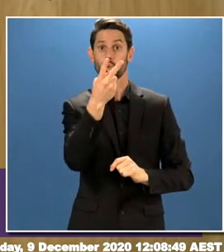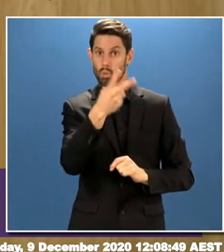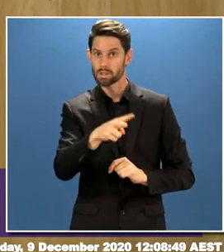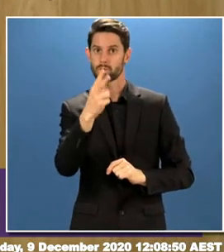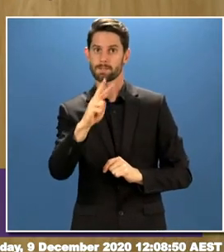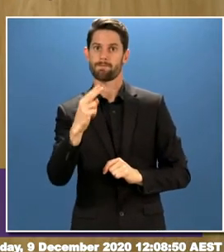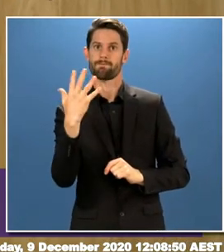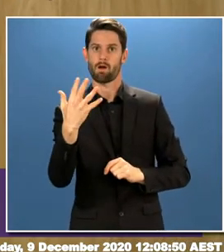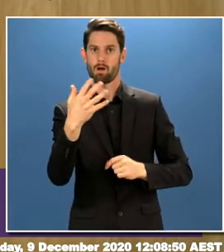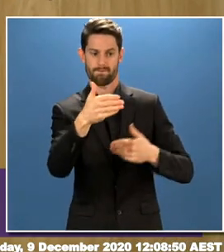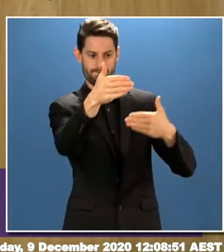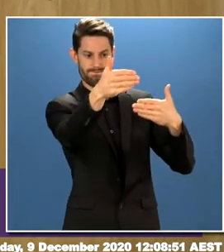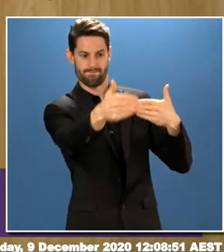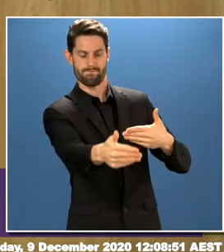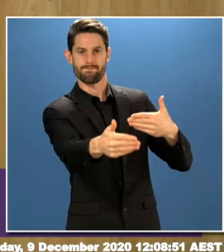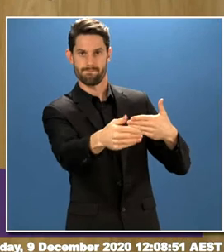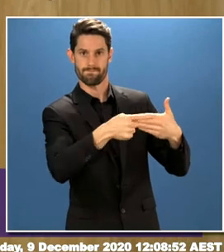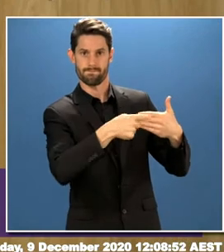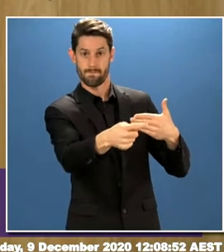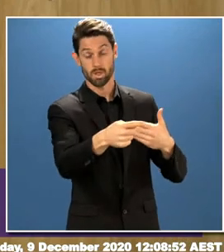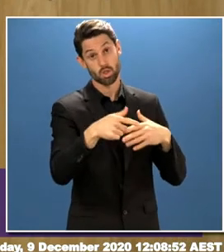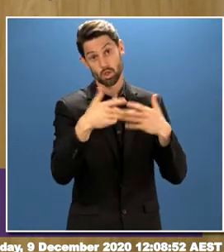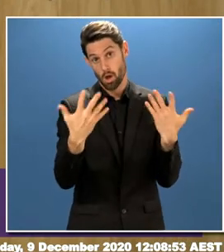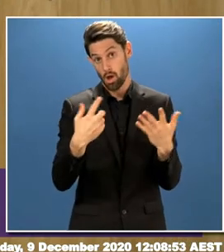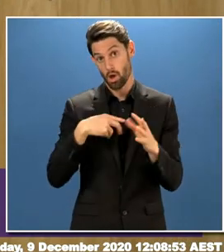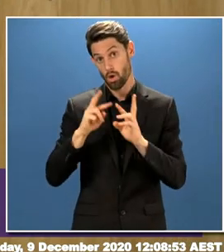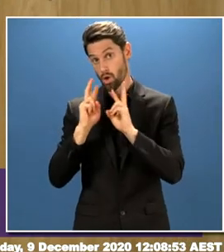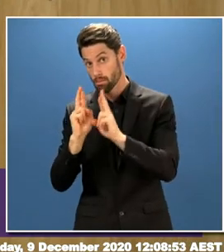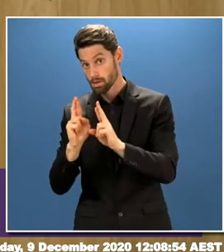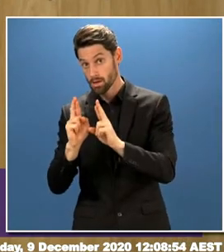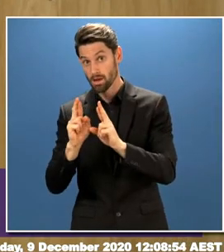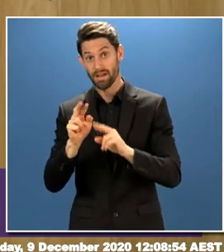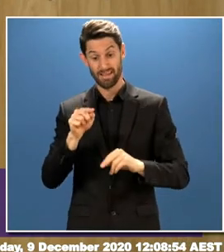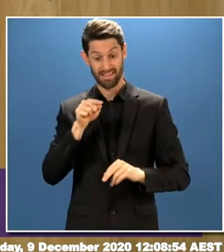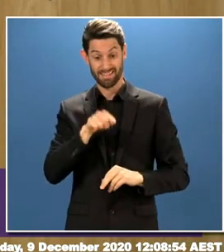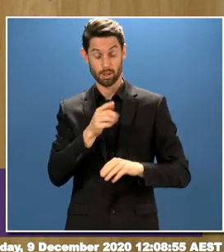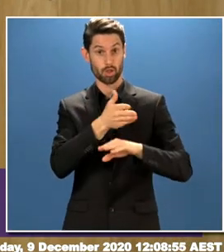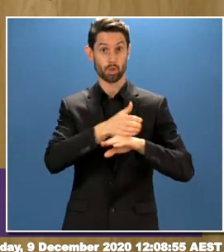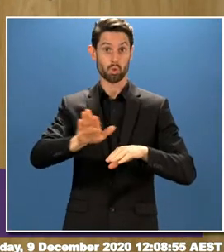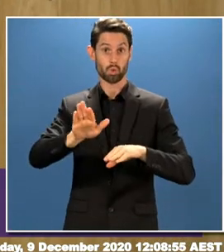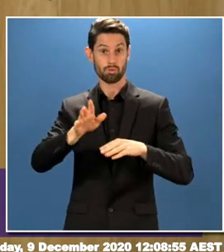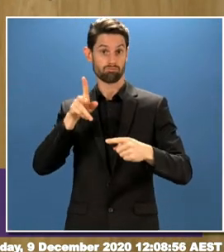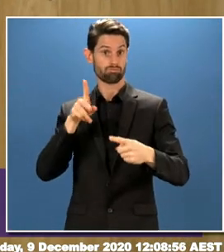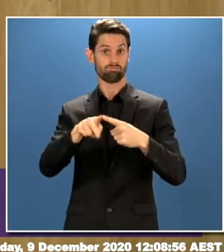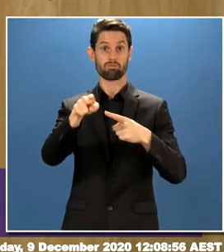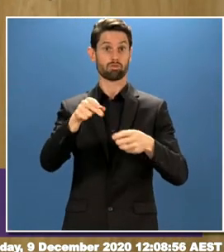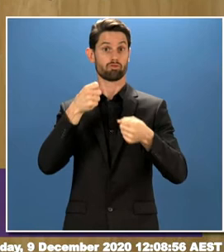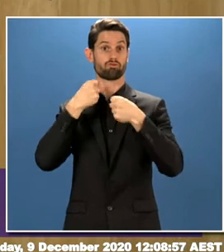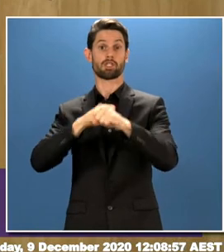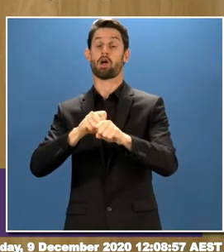So I would hope that that strategy would be the catalyst